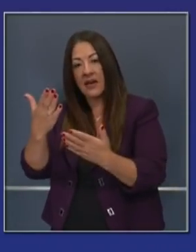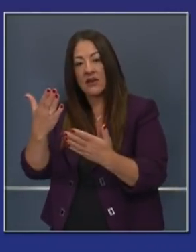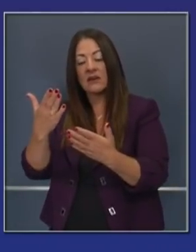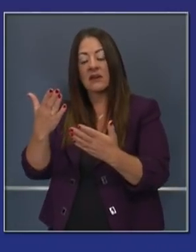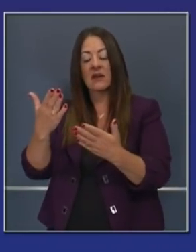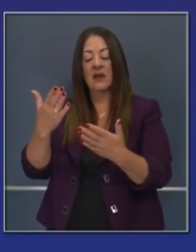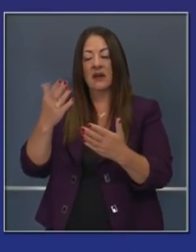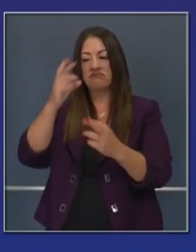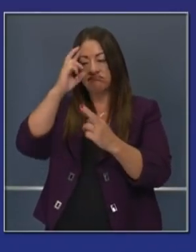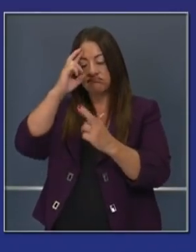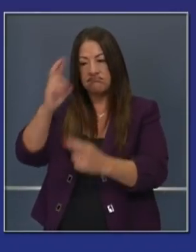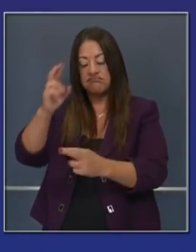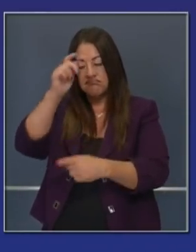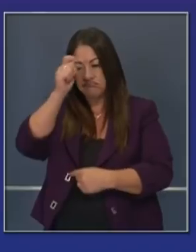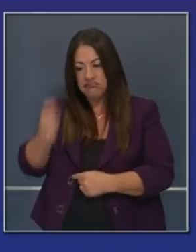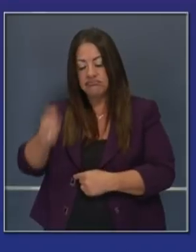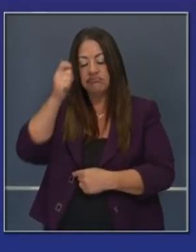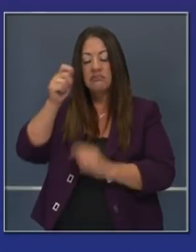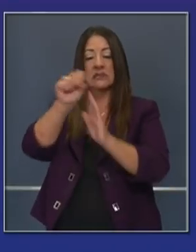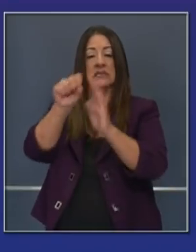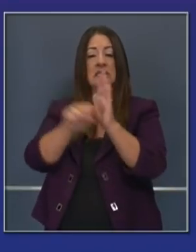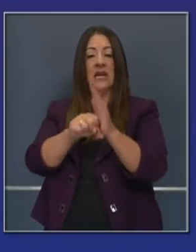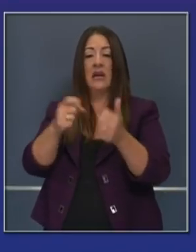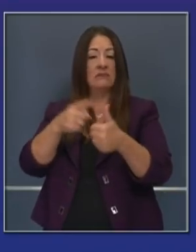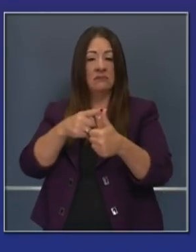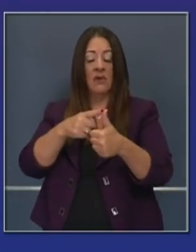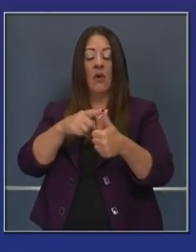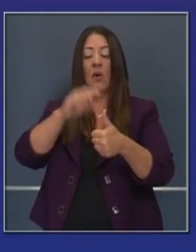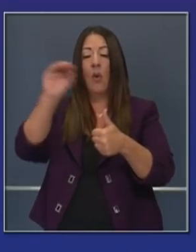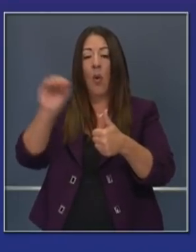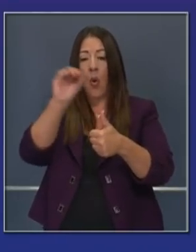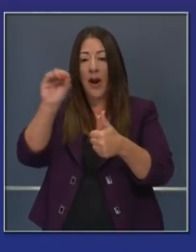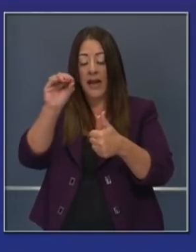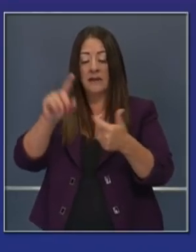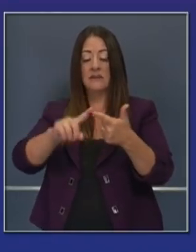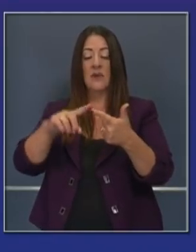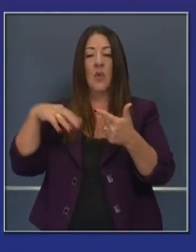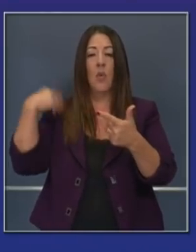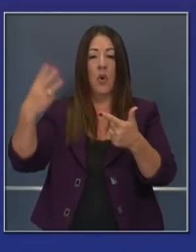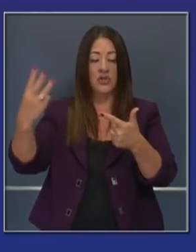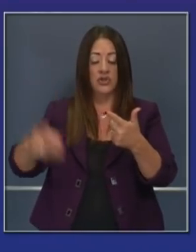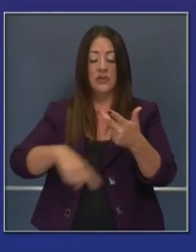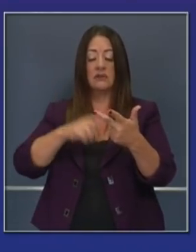CONDITIONS IN OUR STATE. SPEAKING OF EXTRAORDINARY I